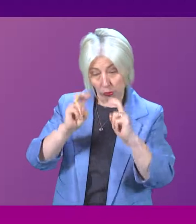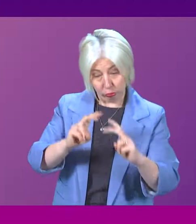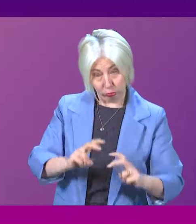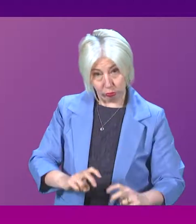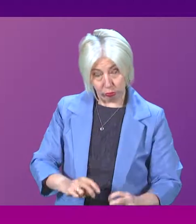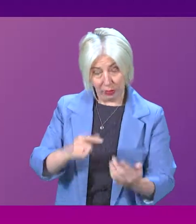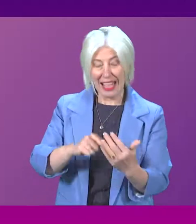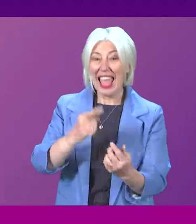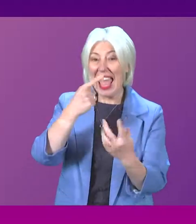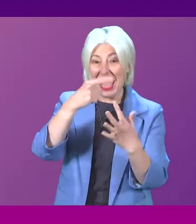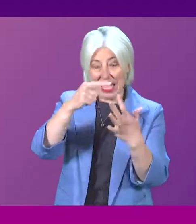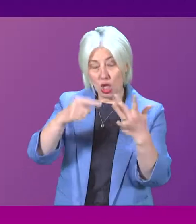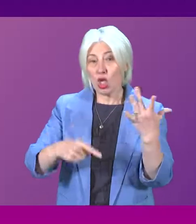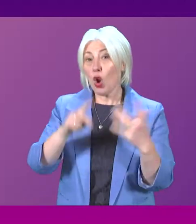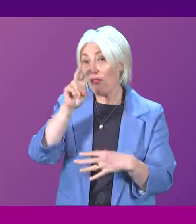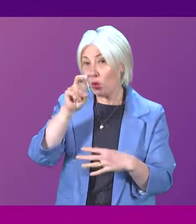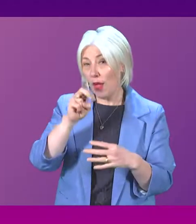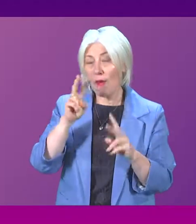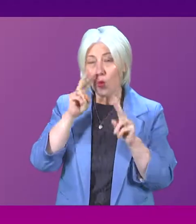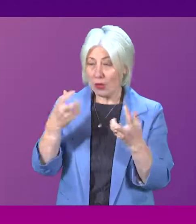a strategic element of the handling of the pandemic.